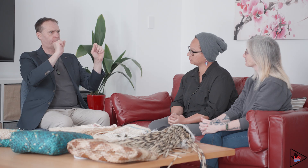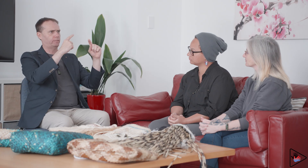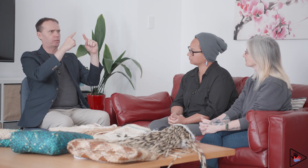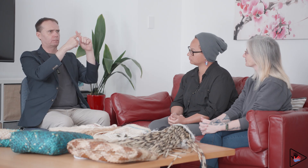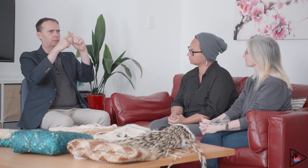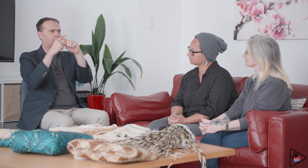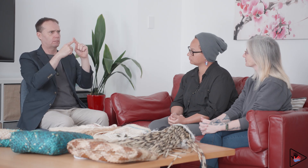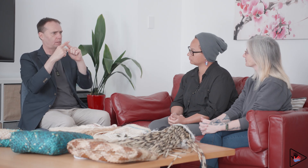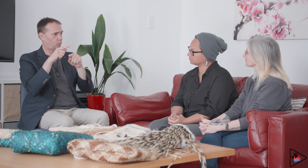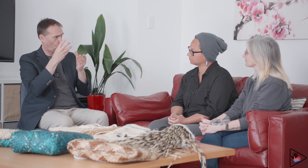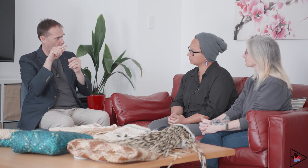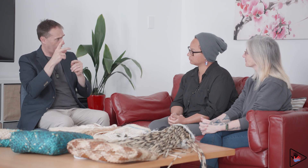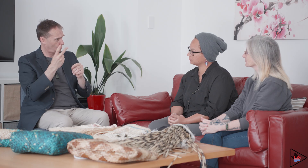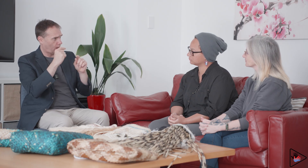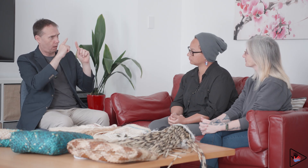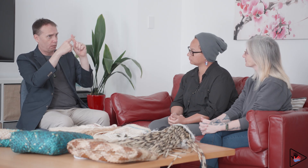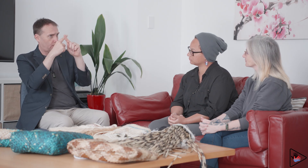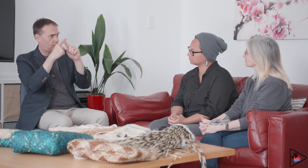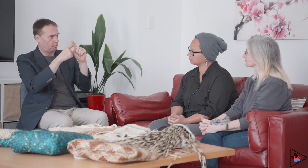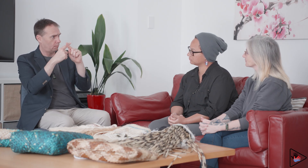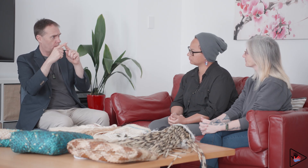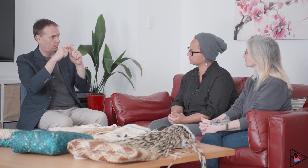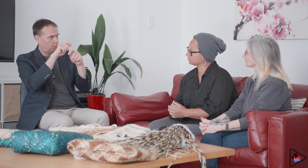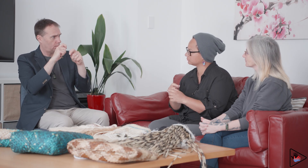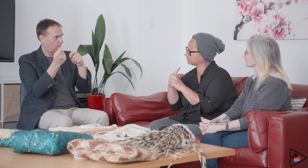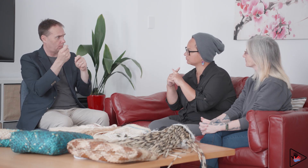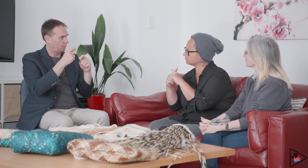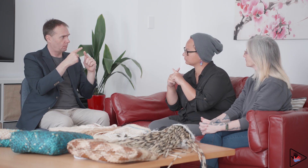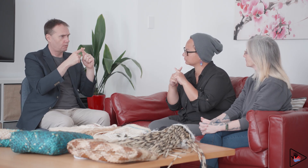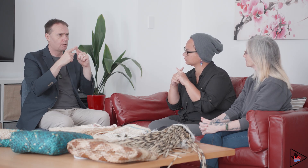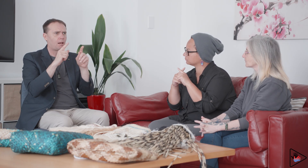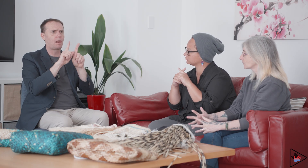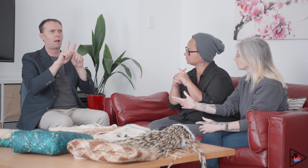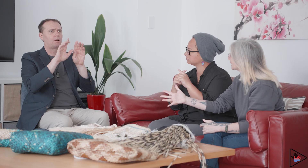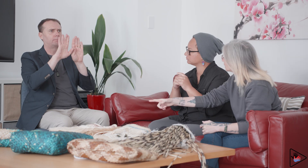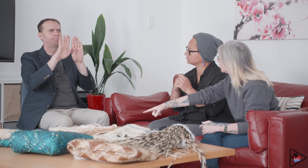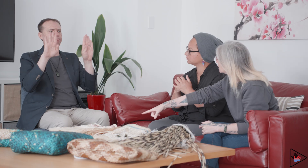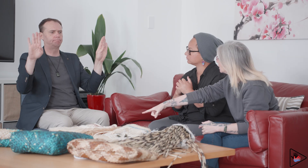you've made here. You've got some weaving on the table, but you've also done some wall weaving